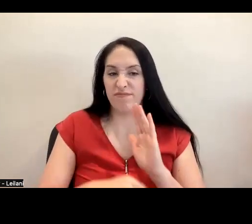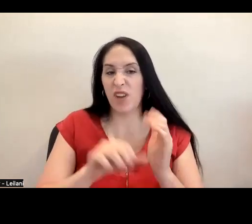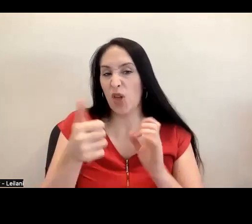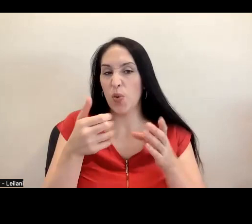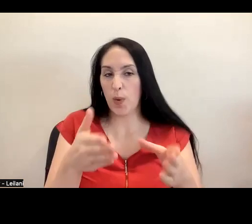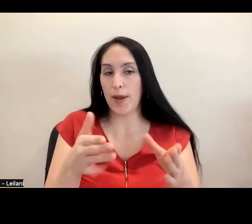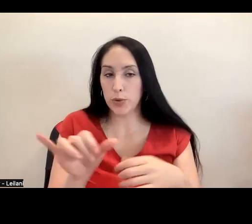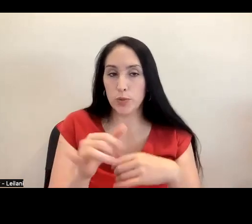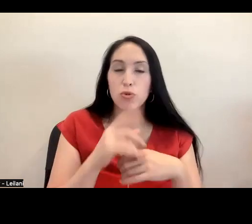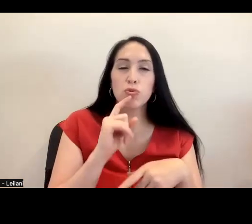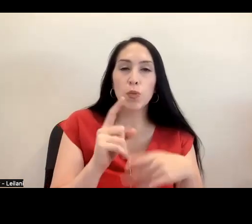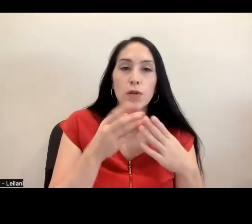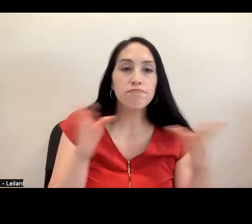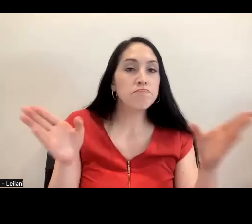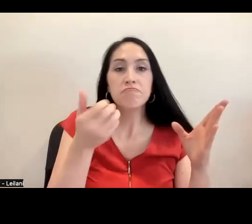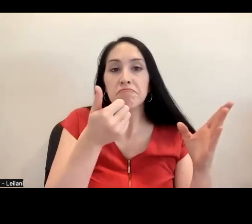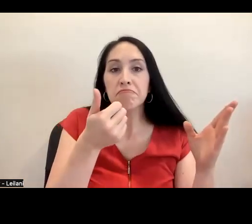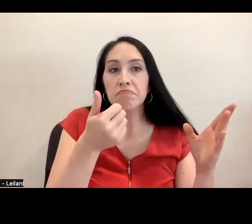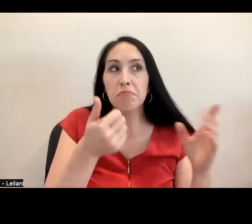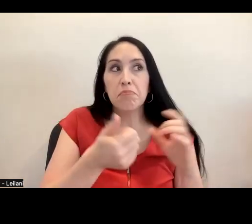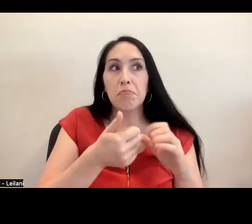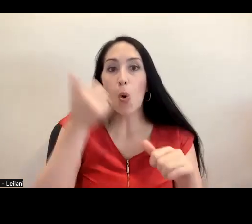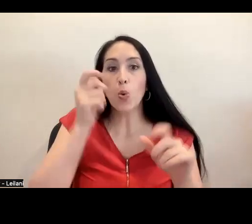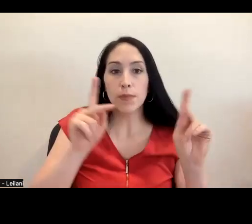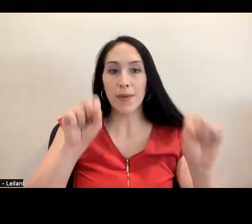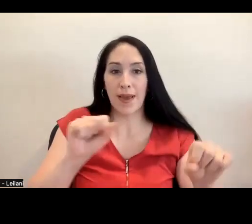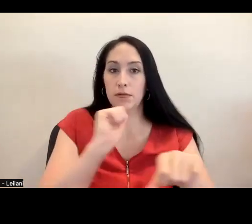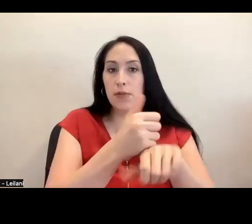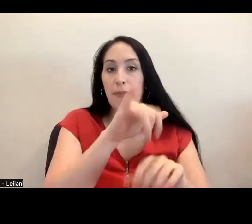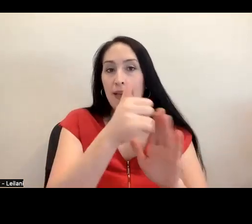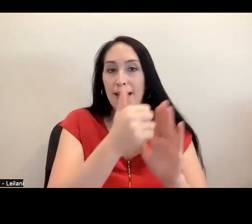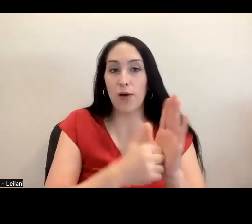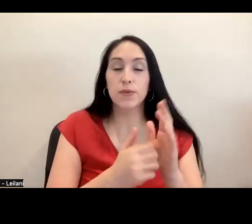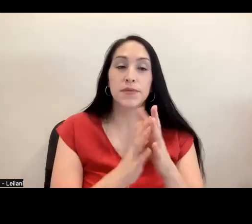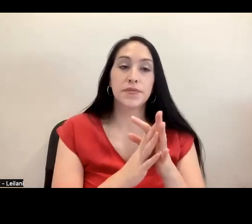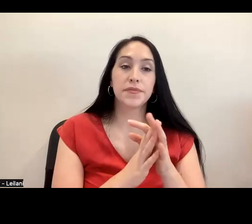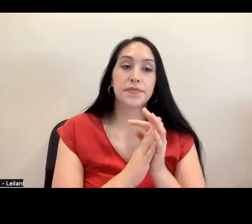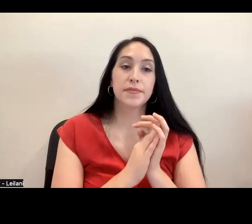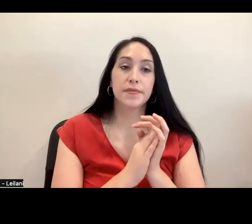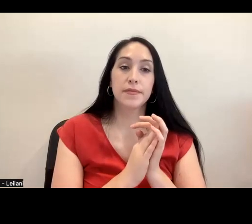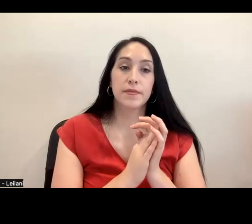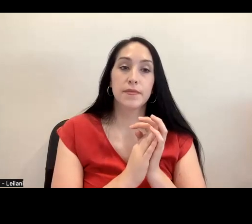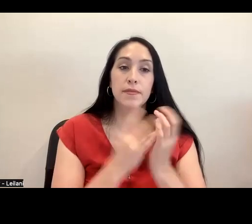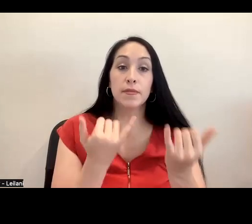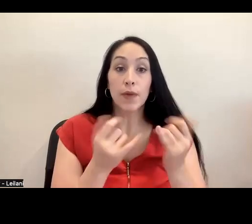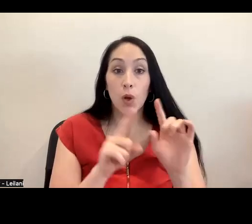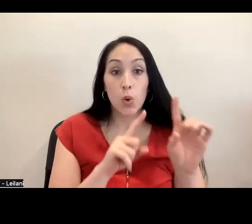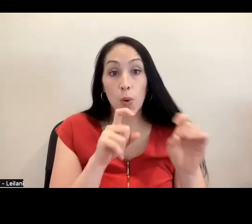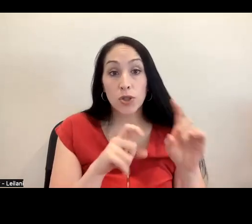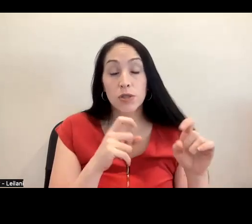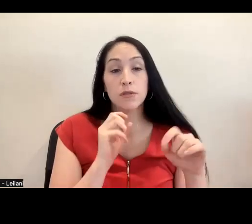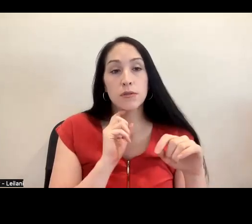this account 11:55:59 Oh, right questions on! Does my disorder